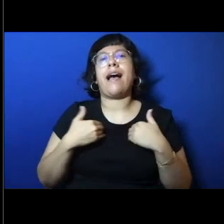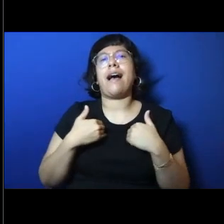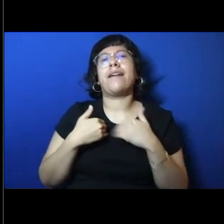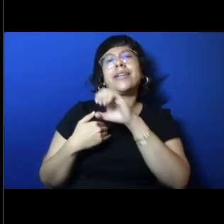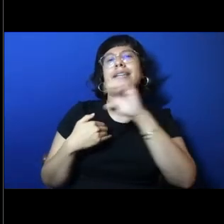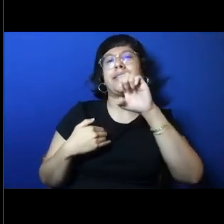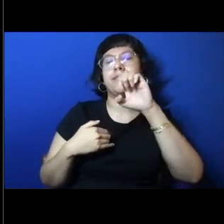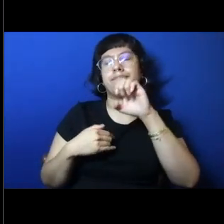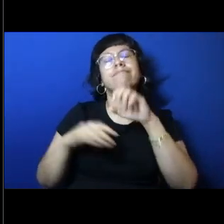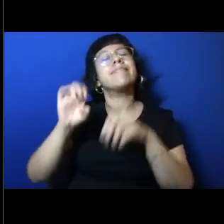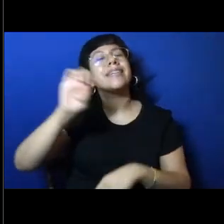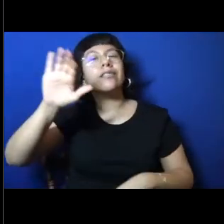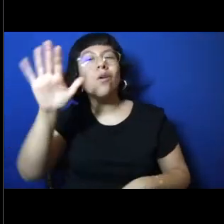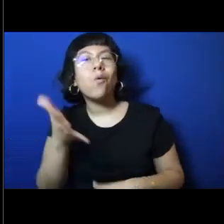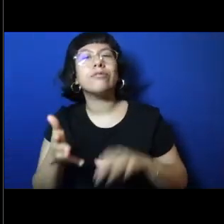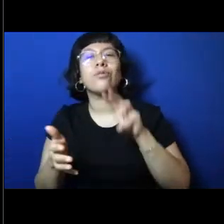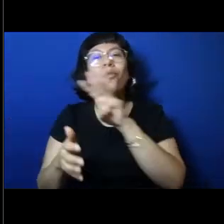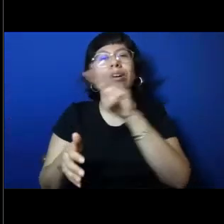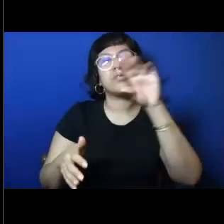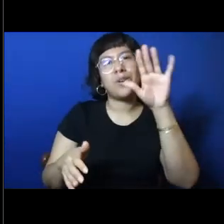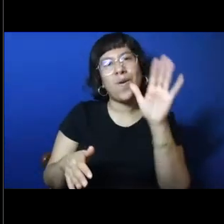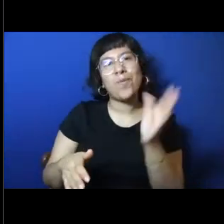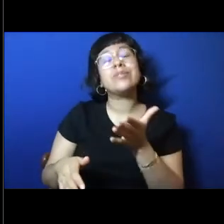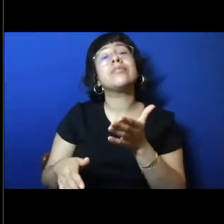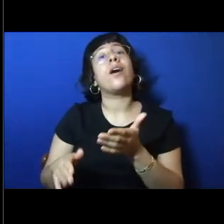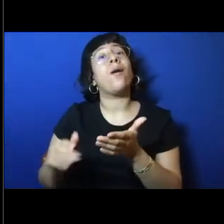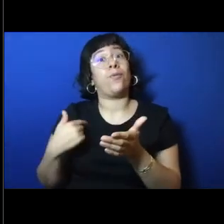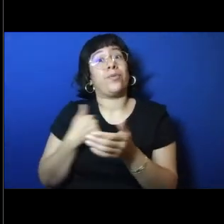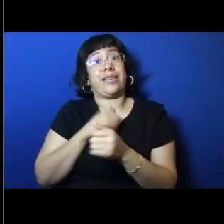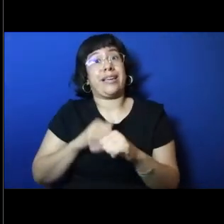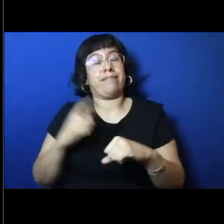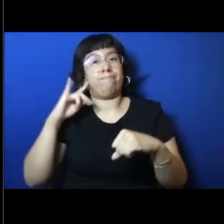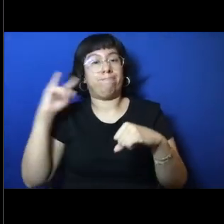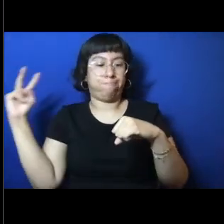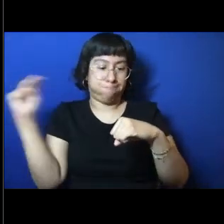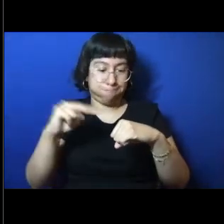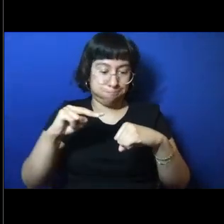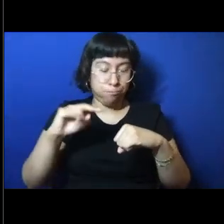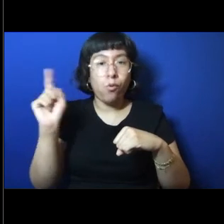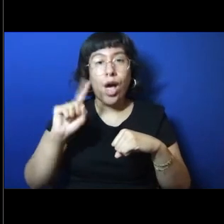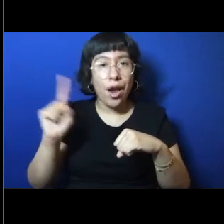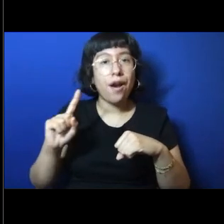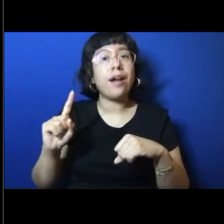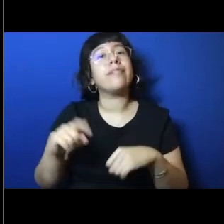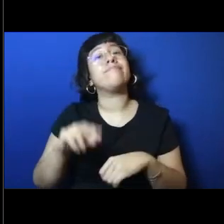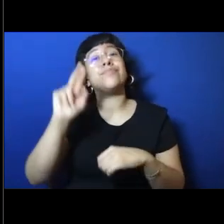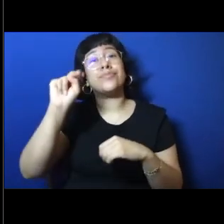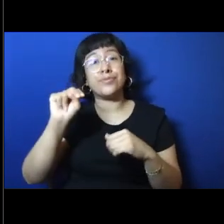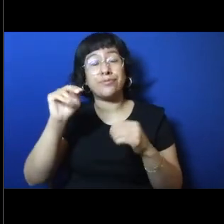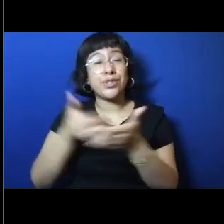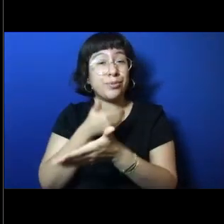And that way we can see from the coast of Africa all the way to New Zealand, which is amazing. But between with just two satellites, we can look